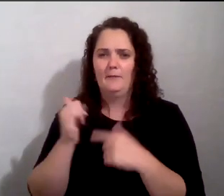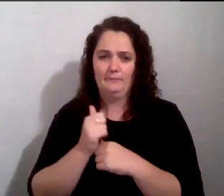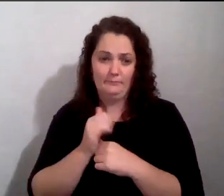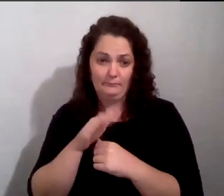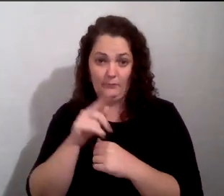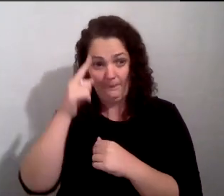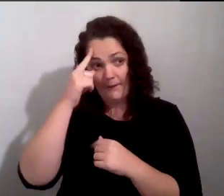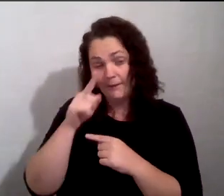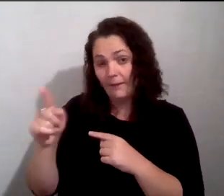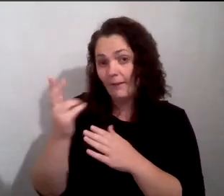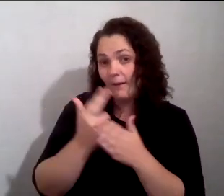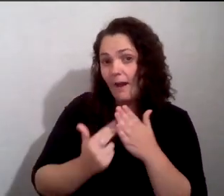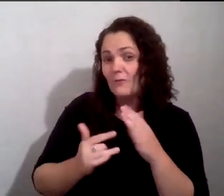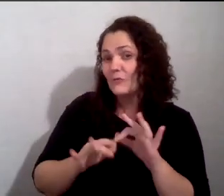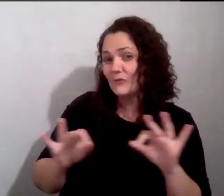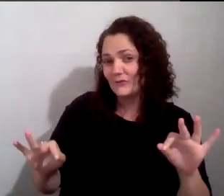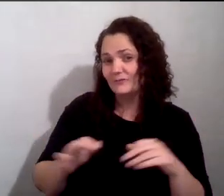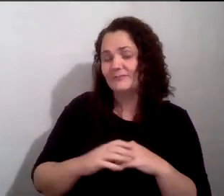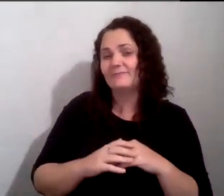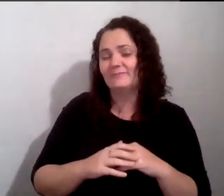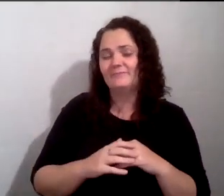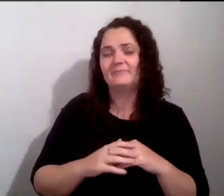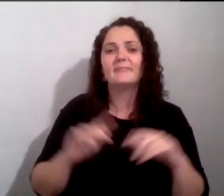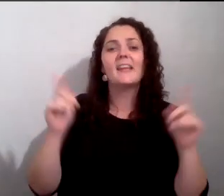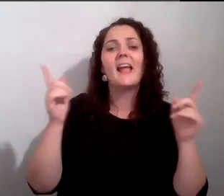is and might be. It's now pretty common for us to assume that